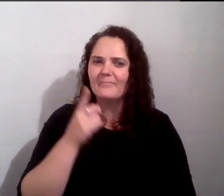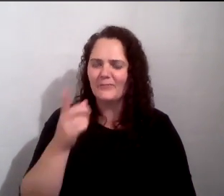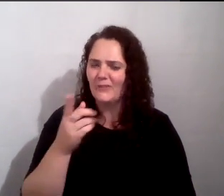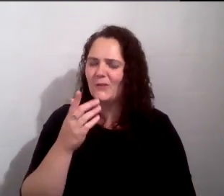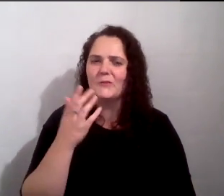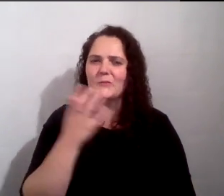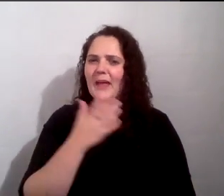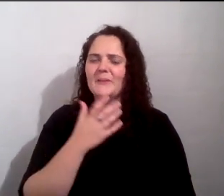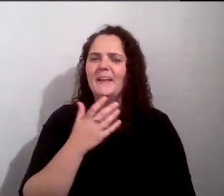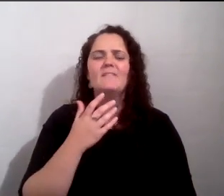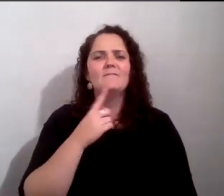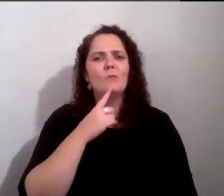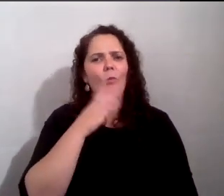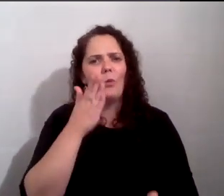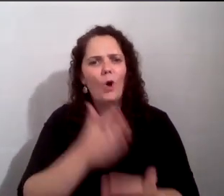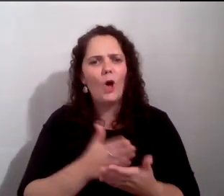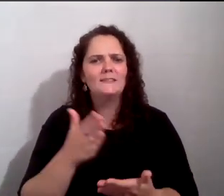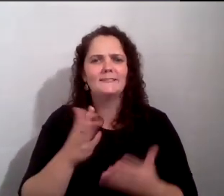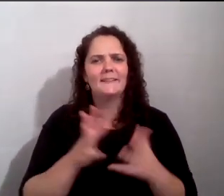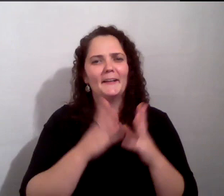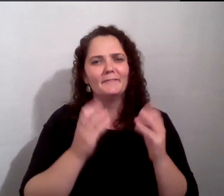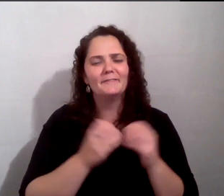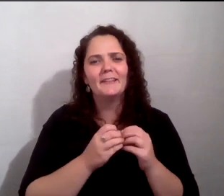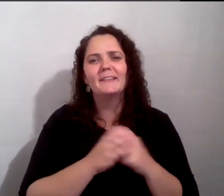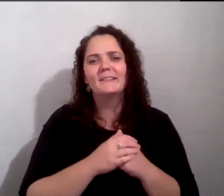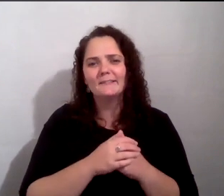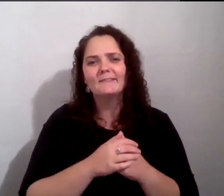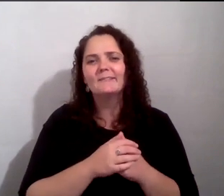I mean you're incredibly honest Julie, and it's